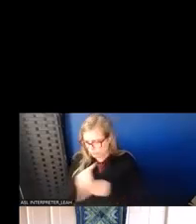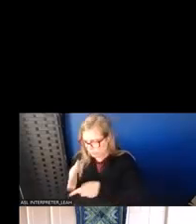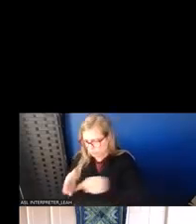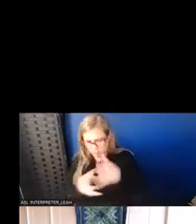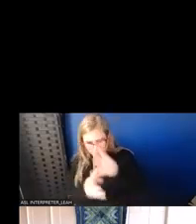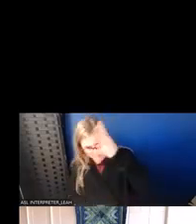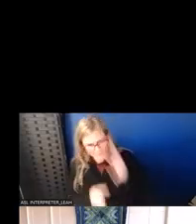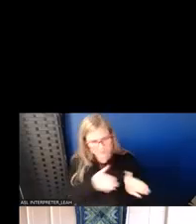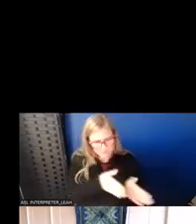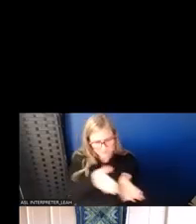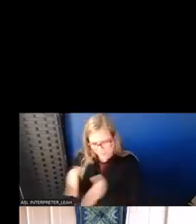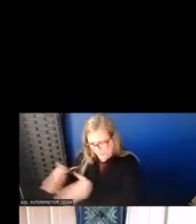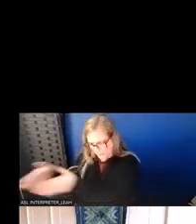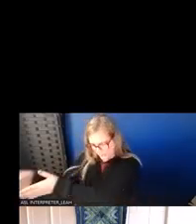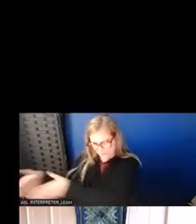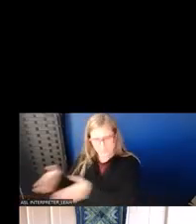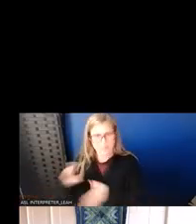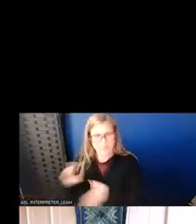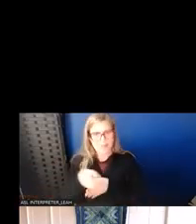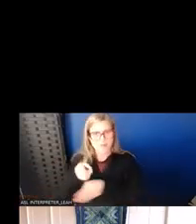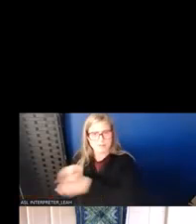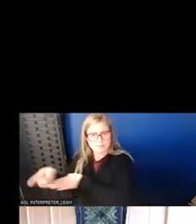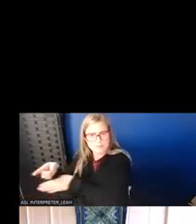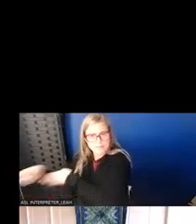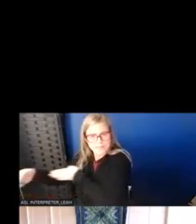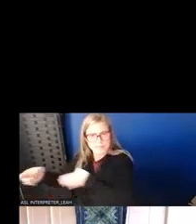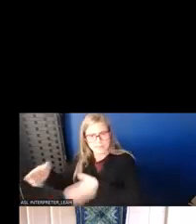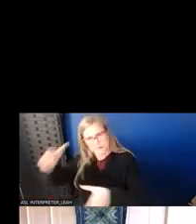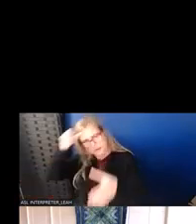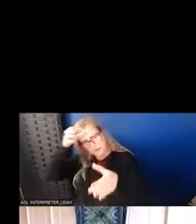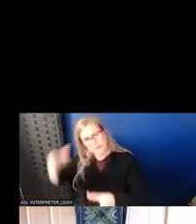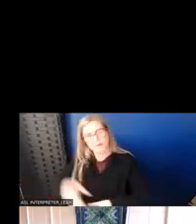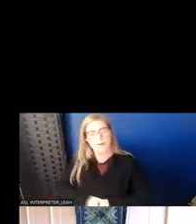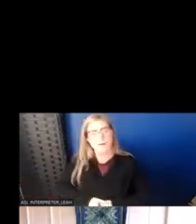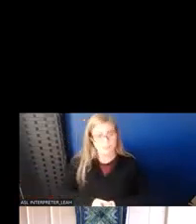We can see that over the last century in science and